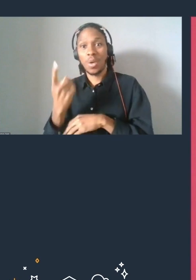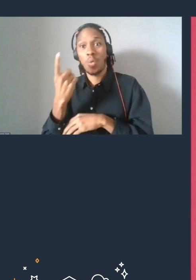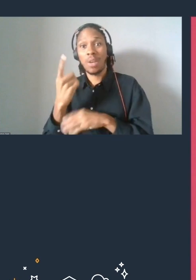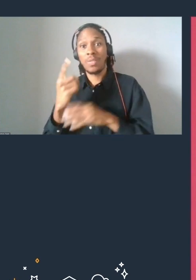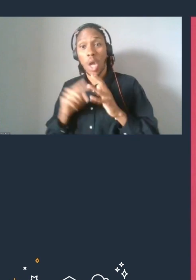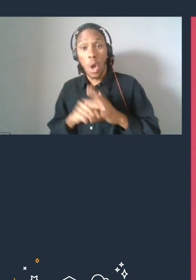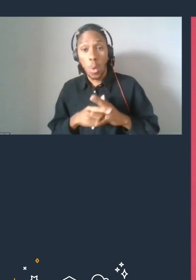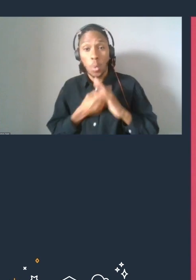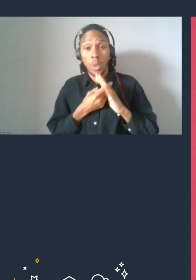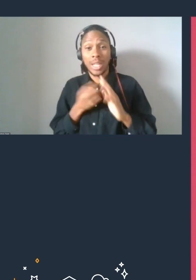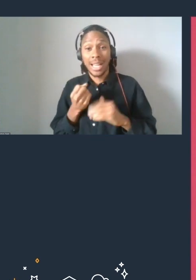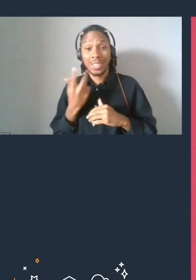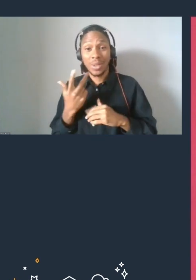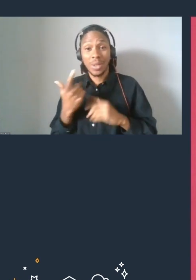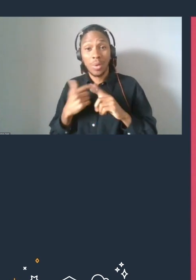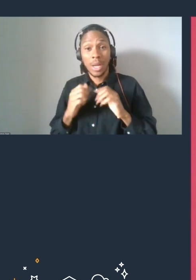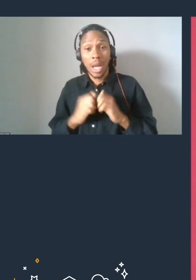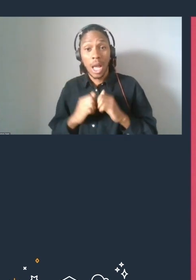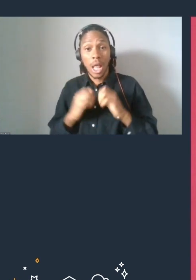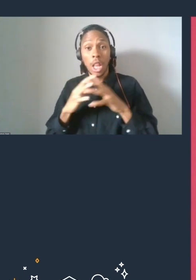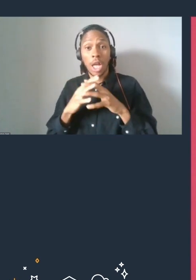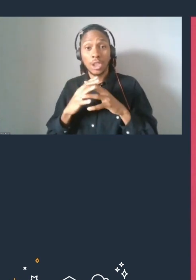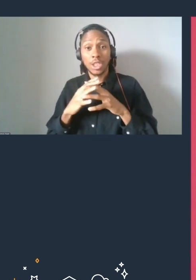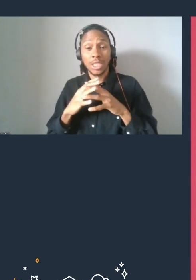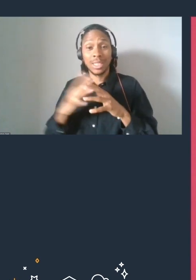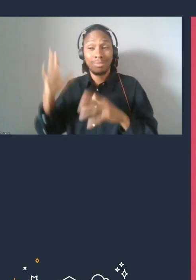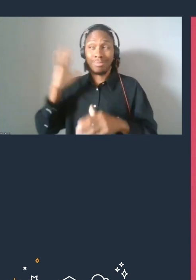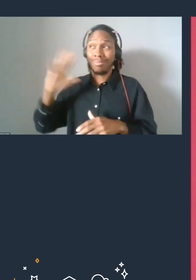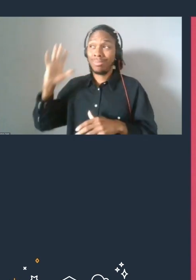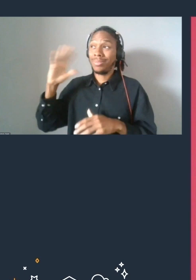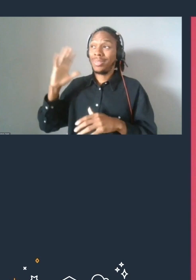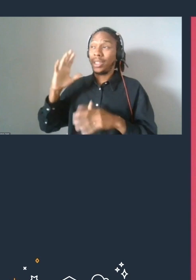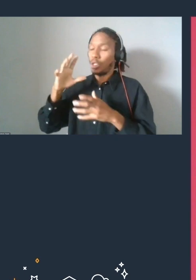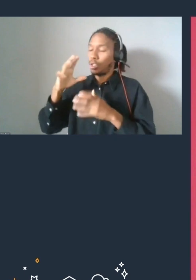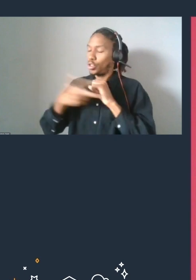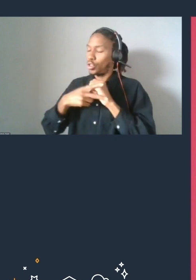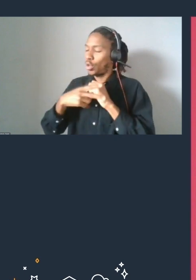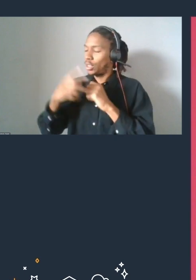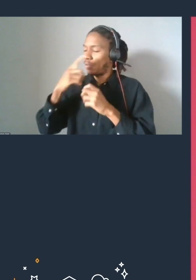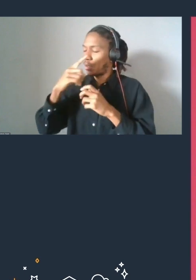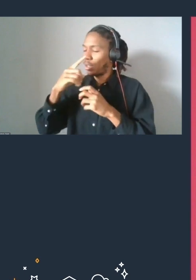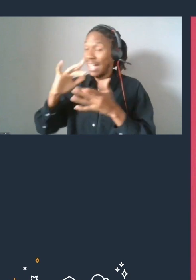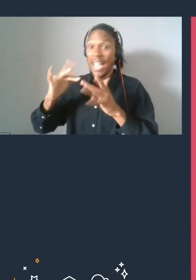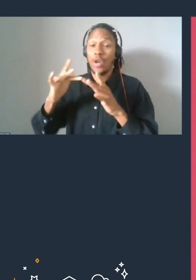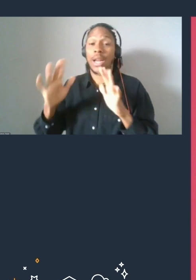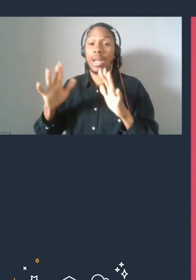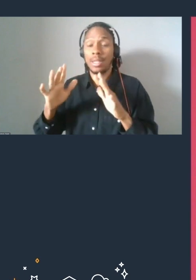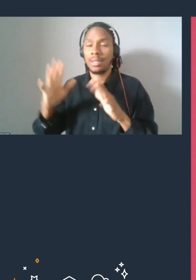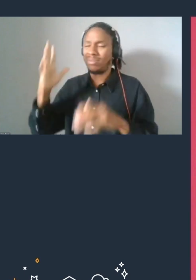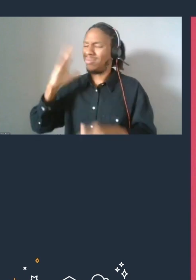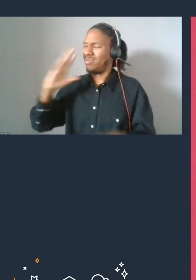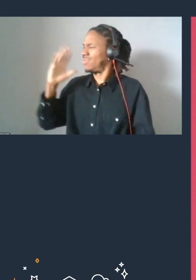when we launched it as storage in the cloud back in, storage for the internet back in 2006,